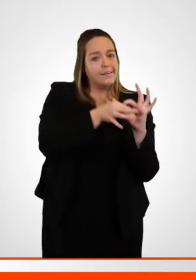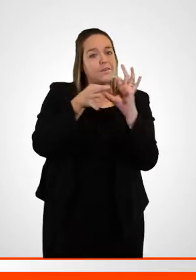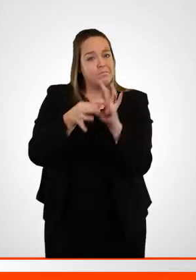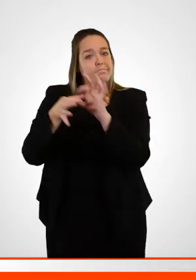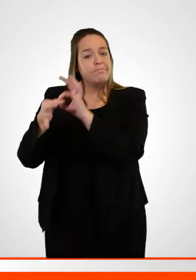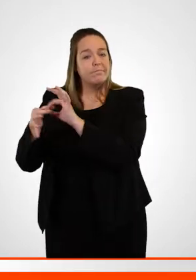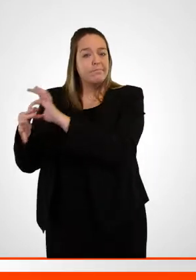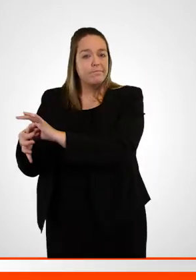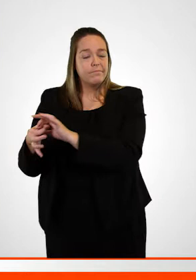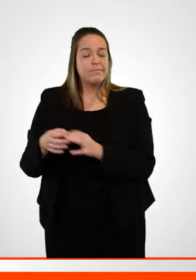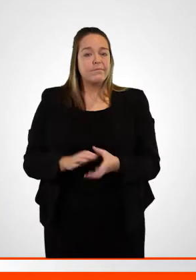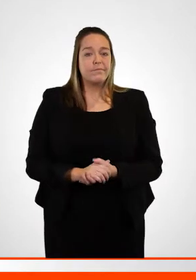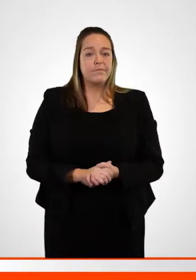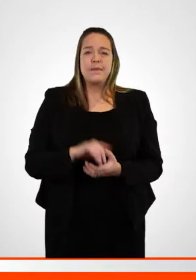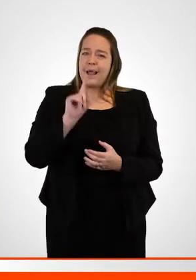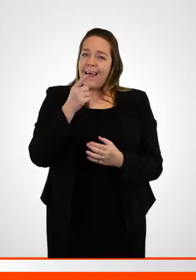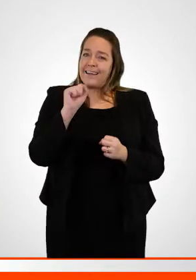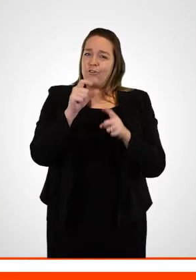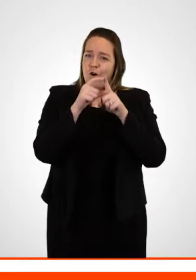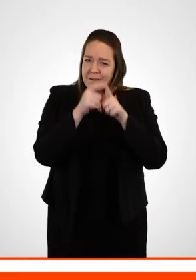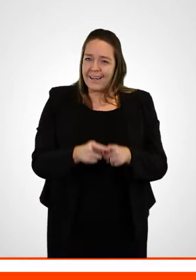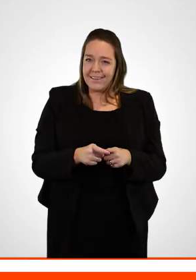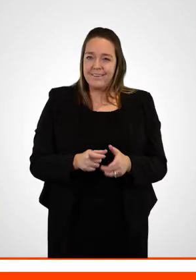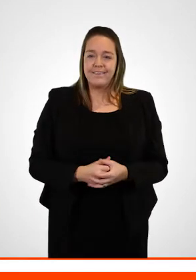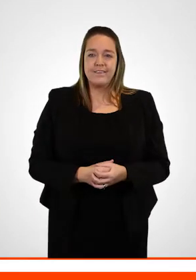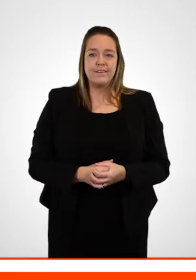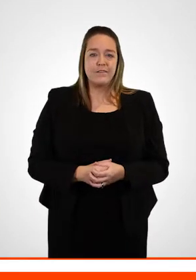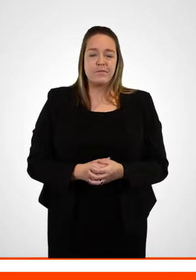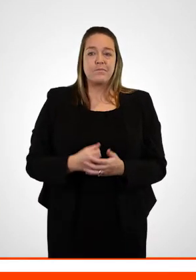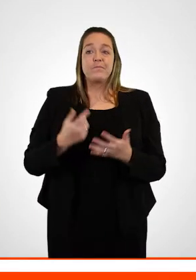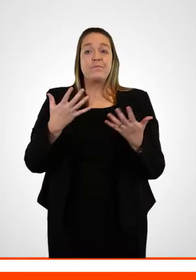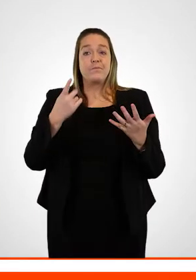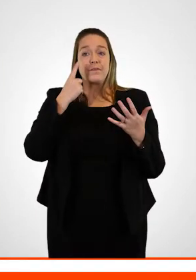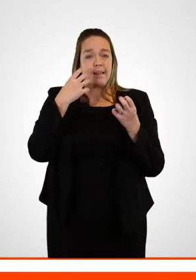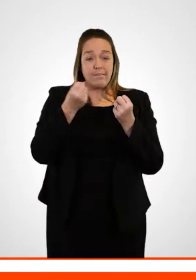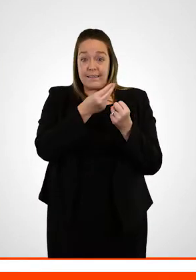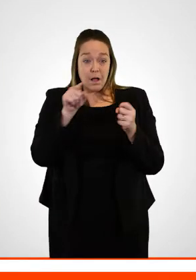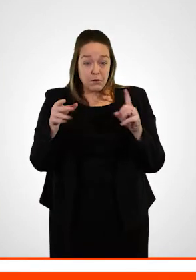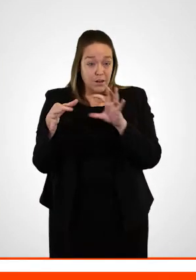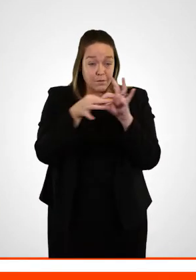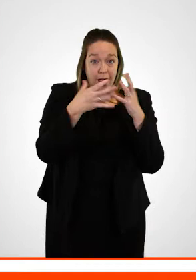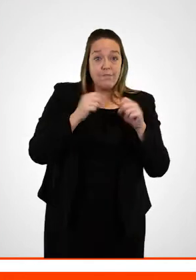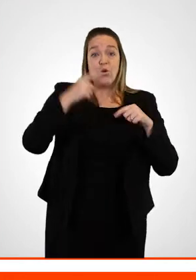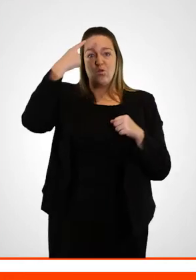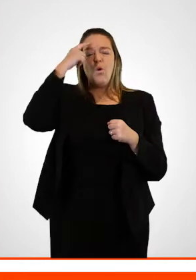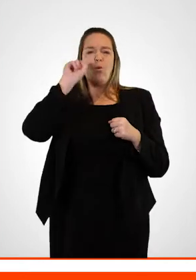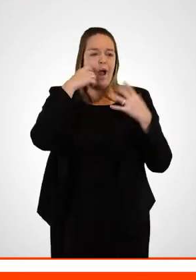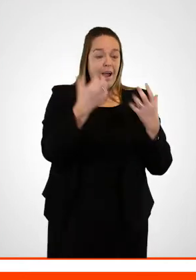These things look good. But it is complicated. I showed you some of the relationships. We didn't see some of the relationships that we thought we might see